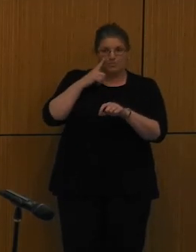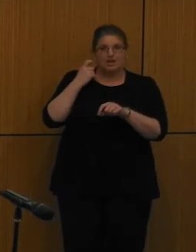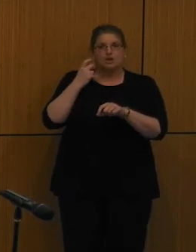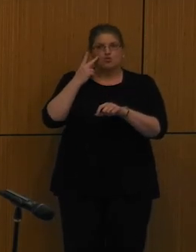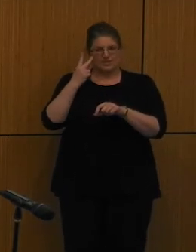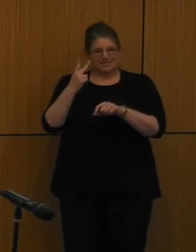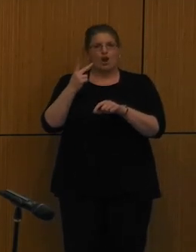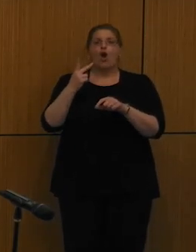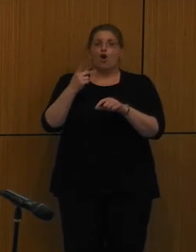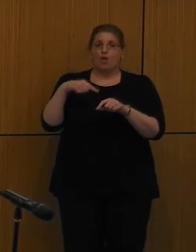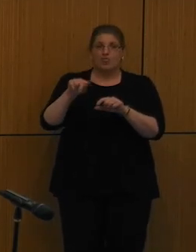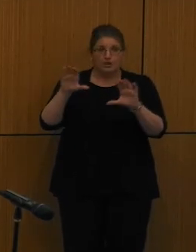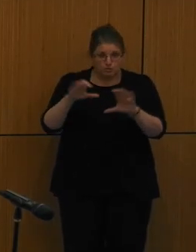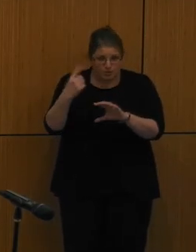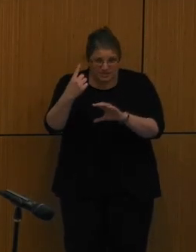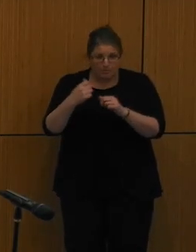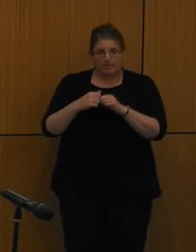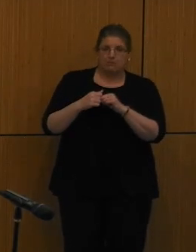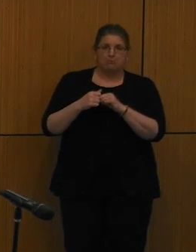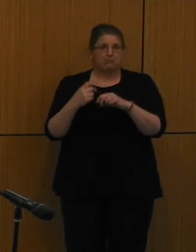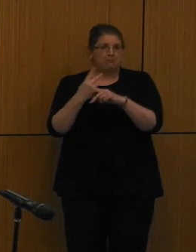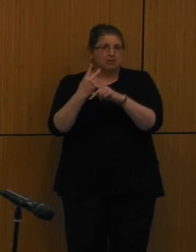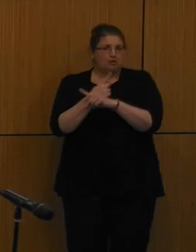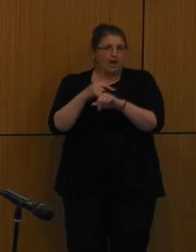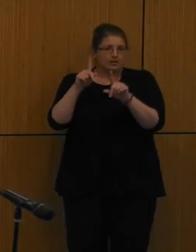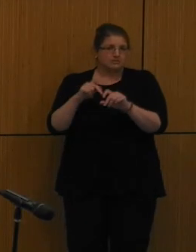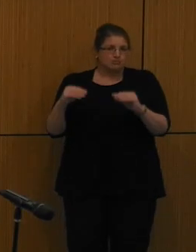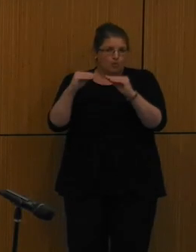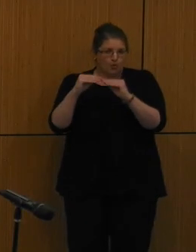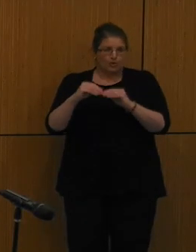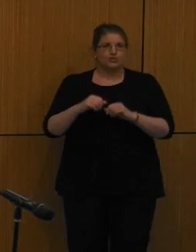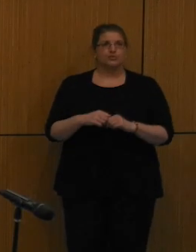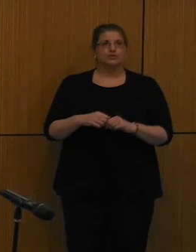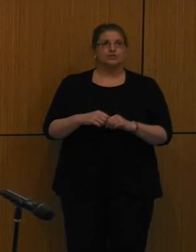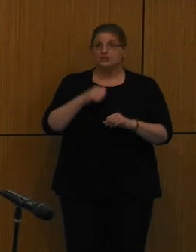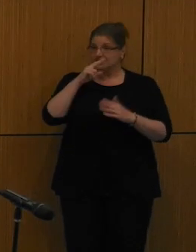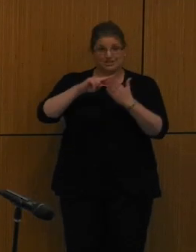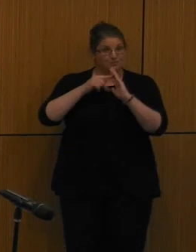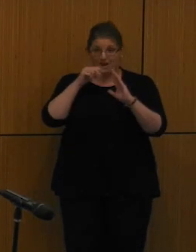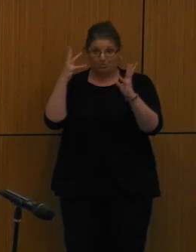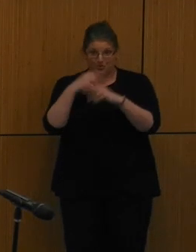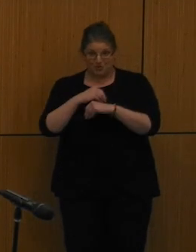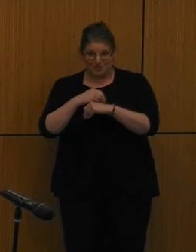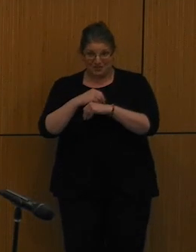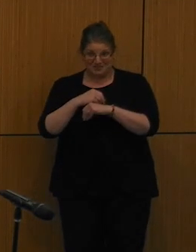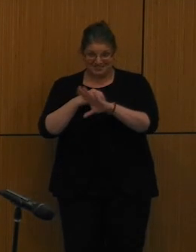for the plant and that we can, test a little bit further. That doesn't mean that there are no beautiful aside from being useful.